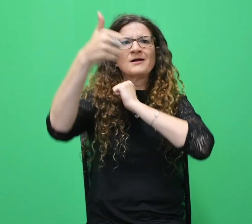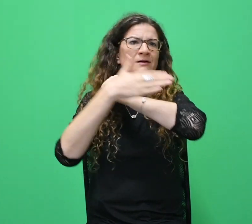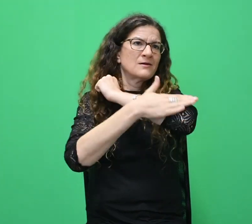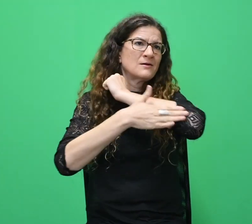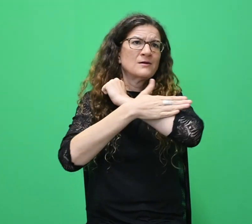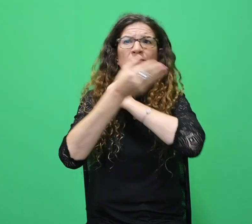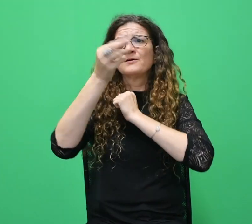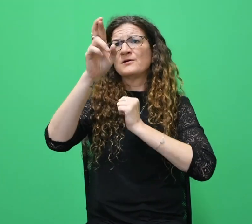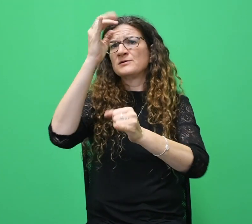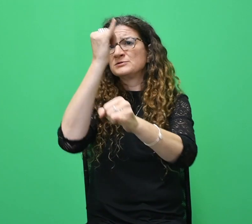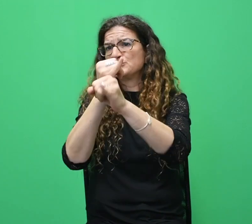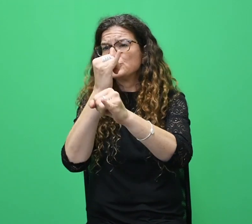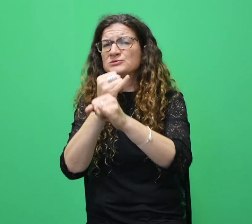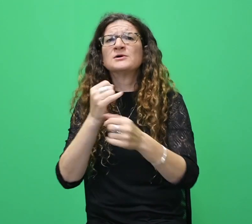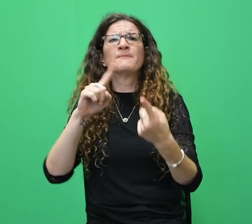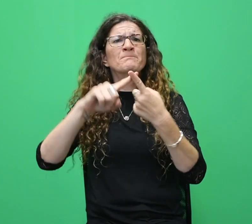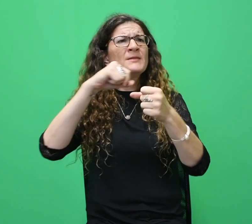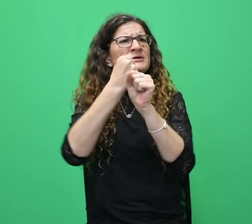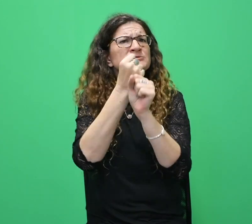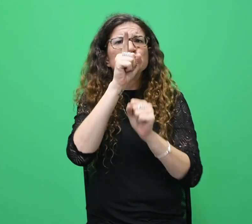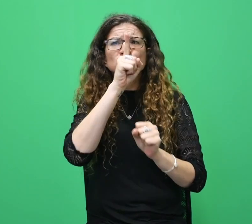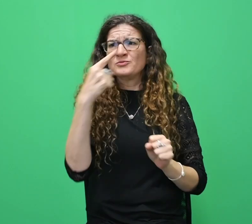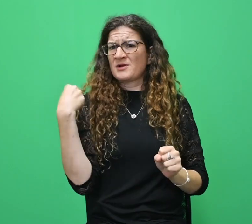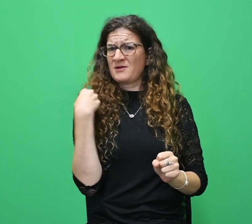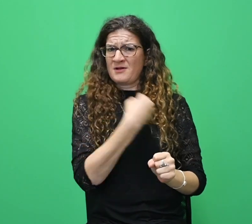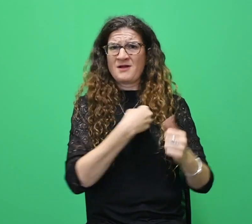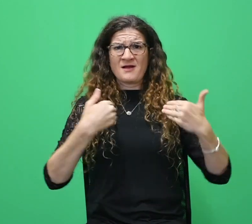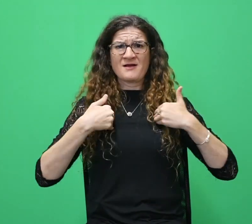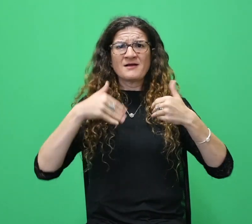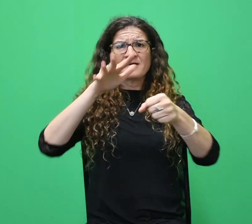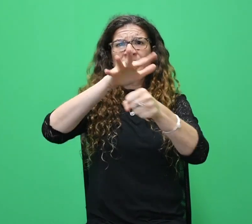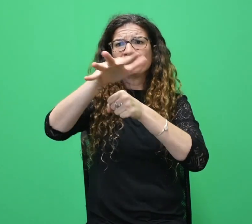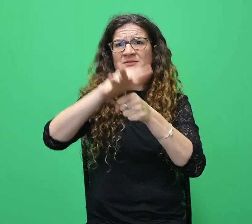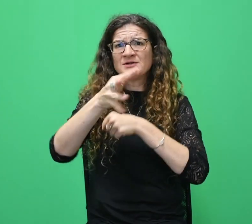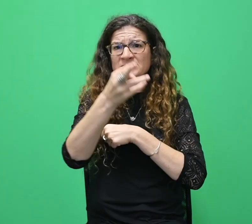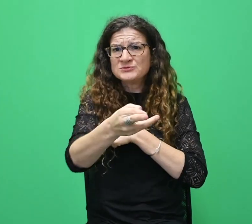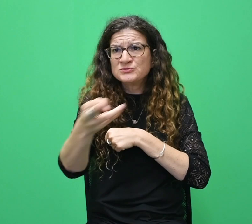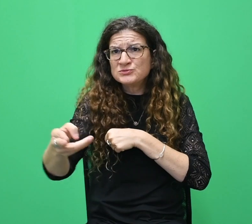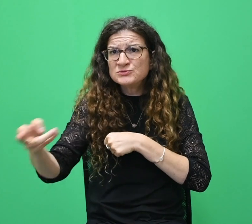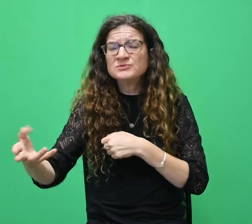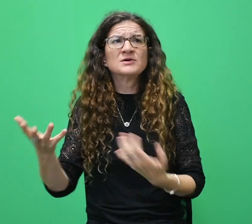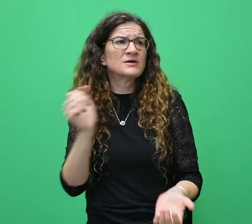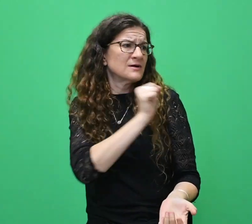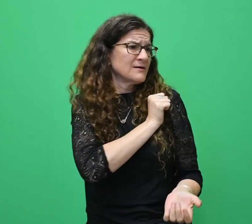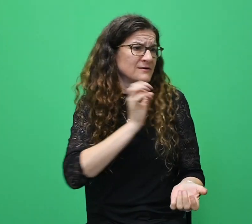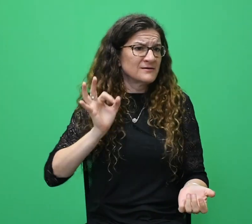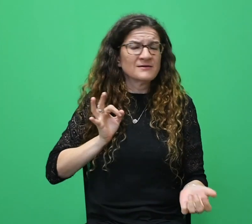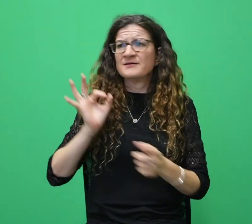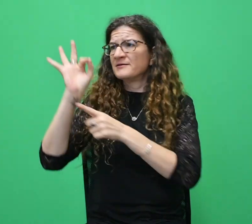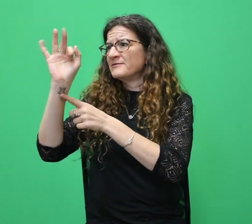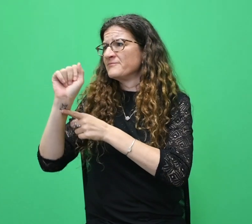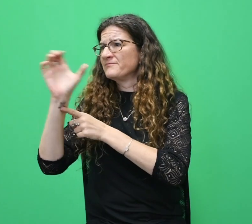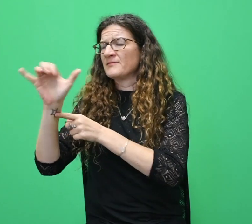new partnerships with countries or institutions to make sure that we have enough resources for example, staff and faculty that can